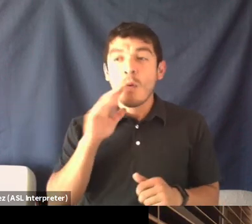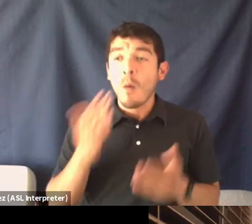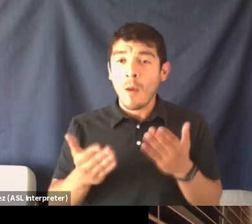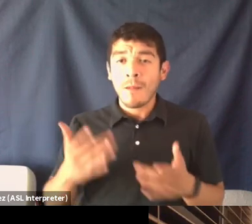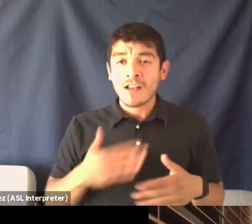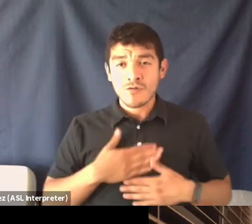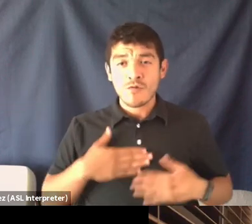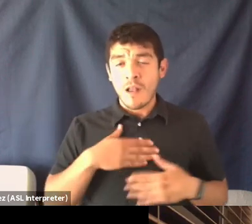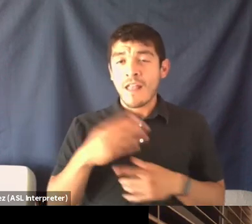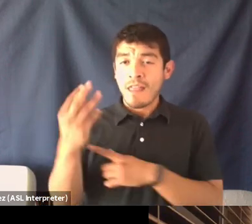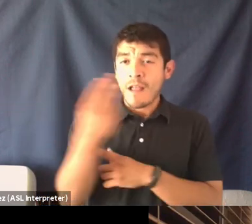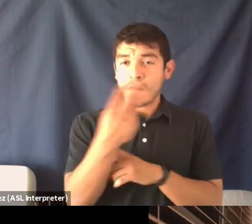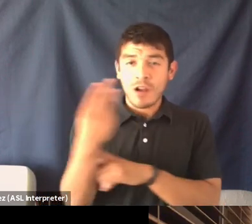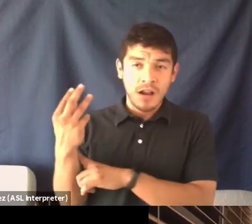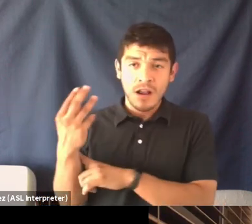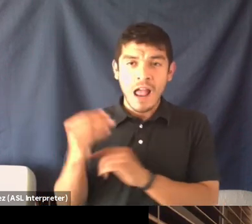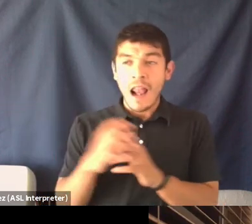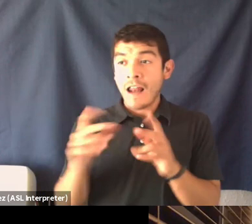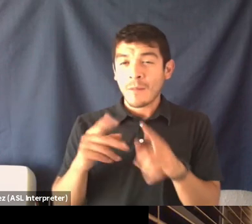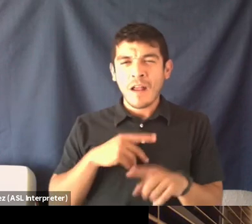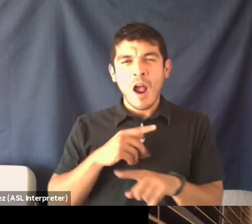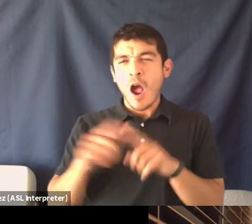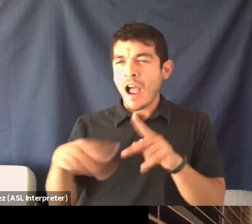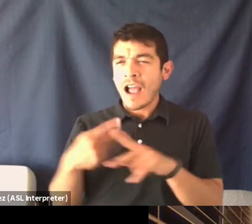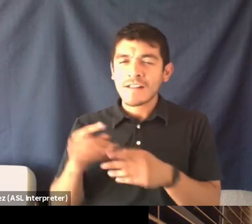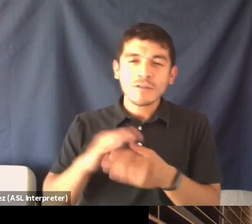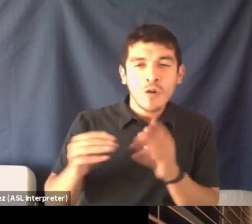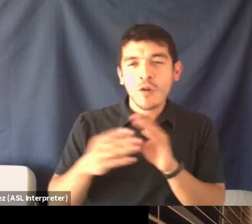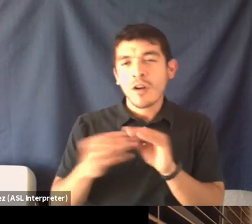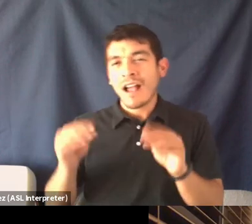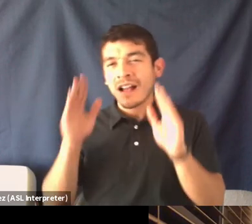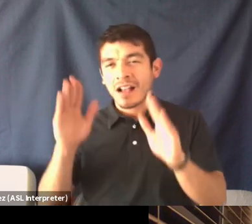And a lot of people had all types of tall tales and amazing stories about their lives.